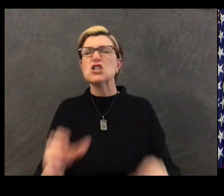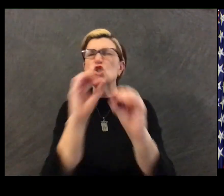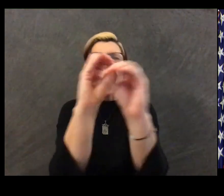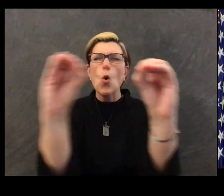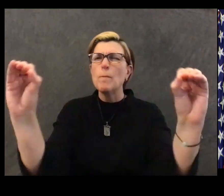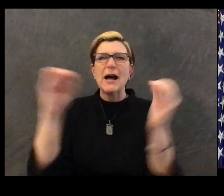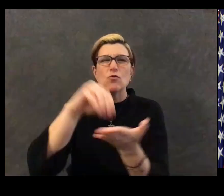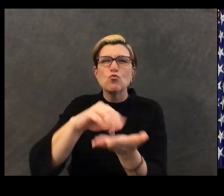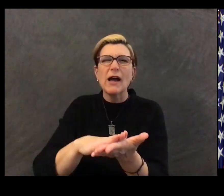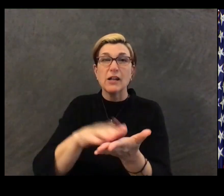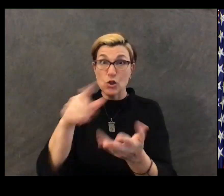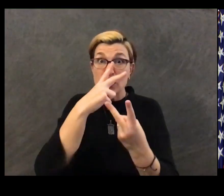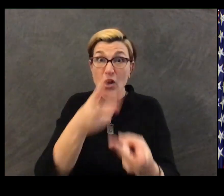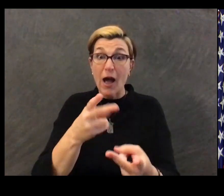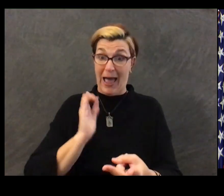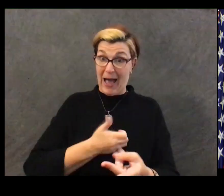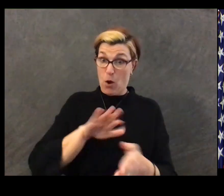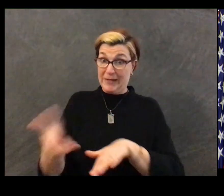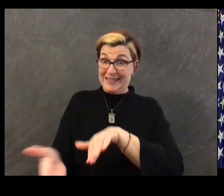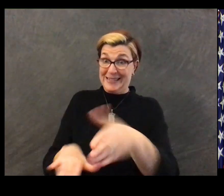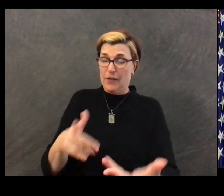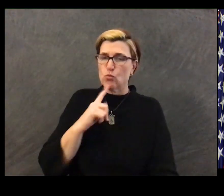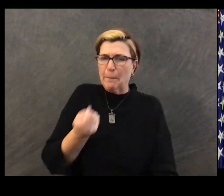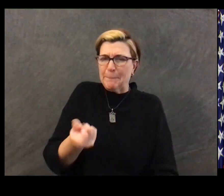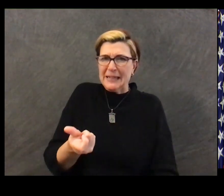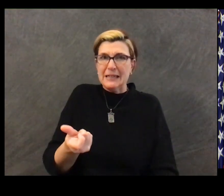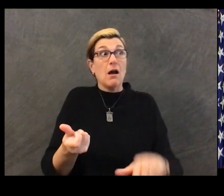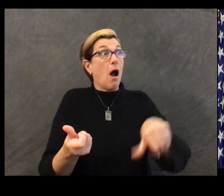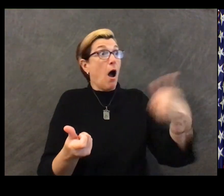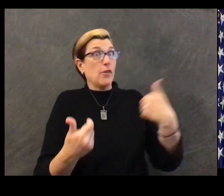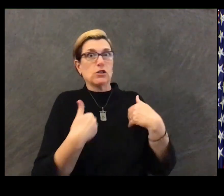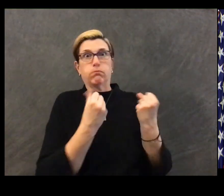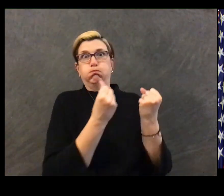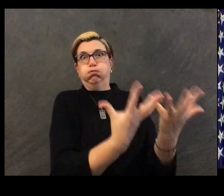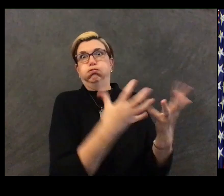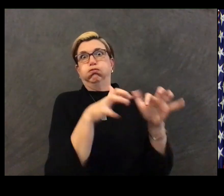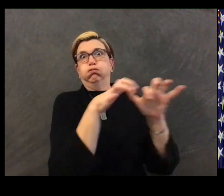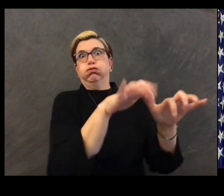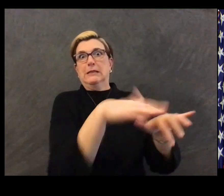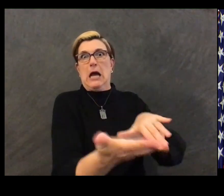that nobody wrote it Germany and our country the most successful in terms of